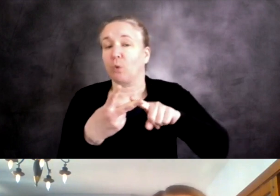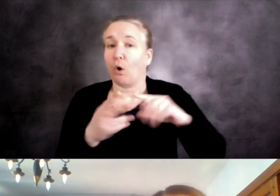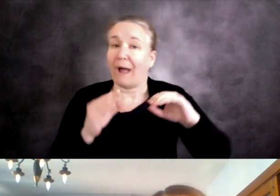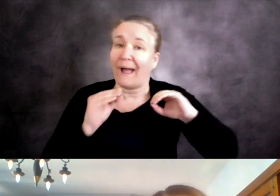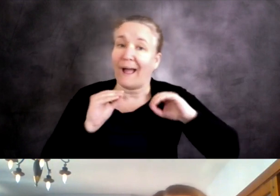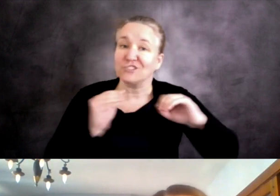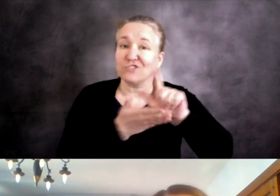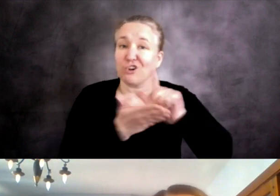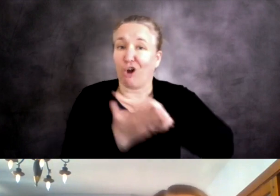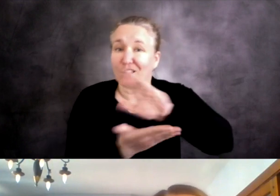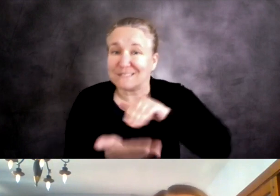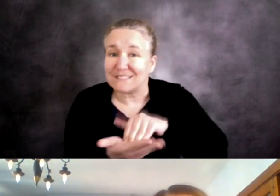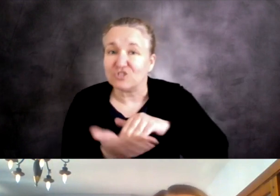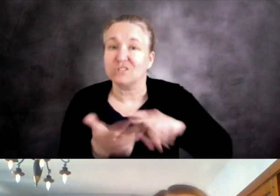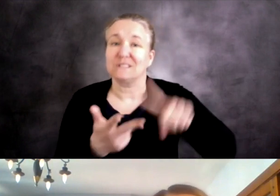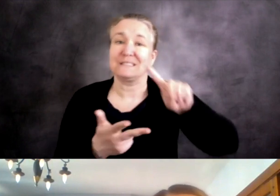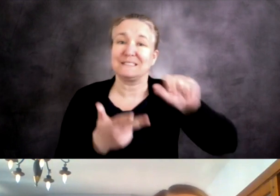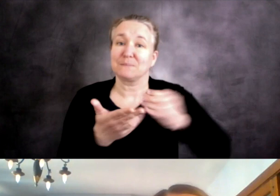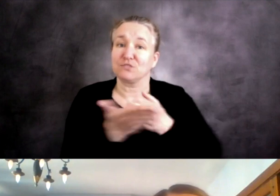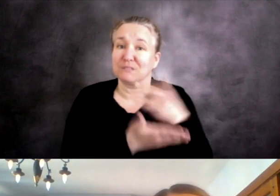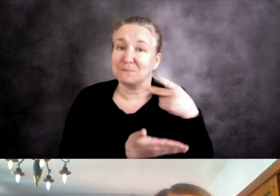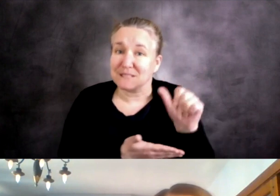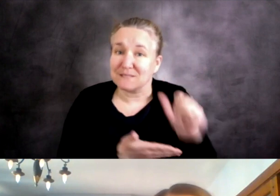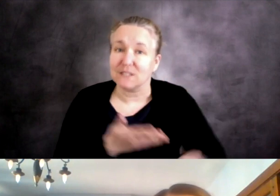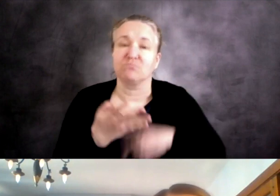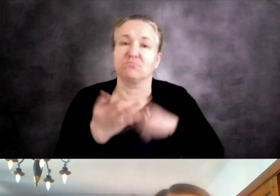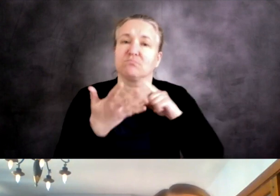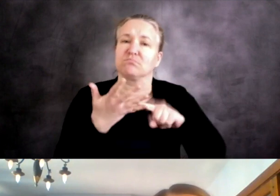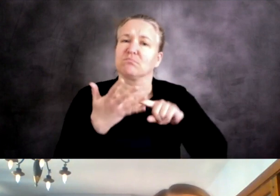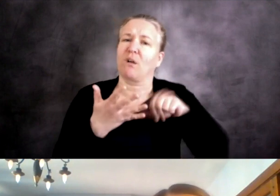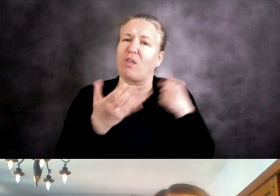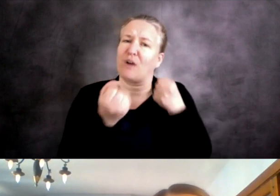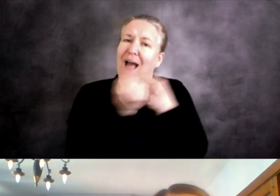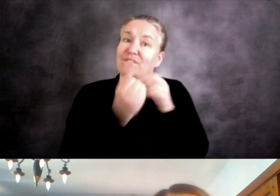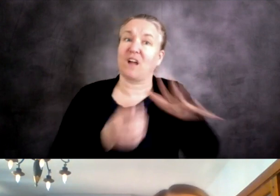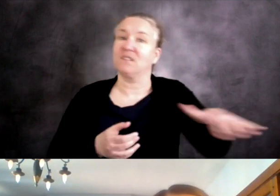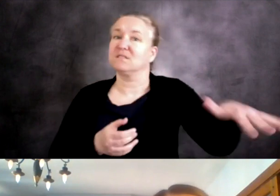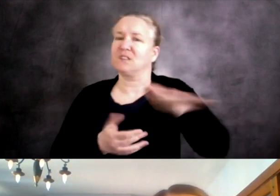Disability Rights Pennsylvania or any of the advocates out there that, um,